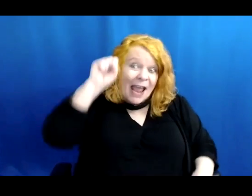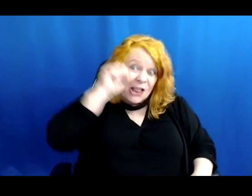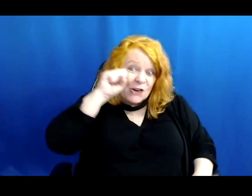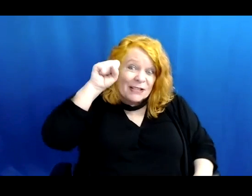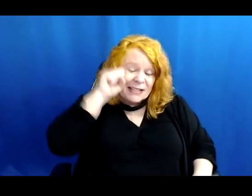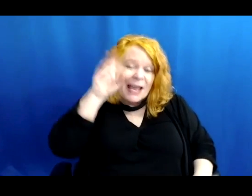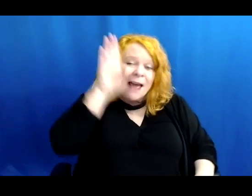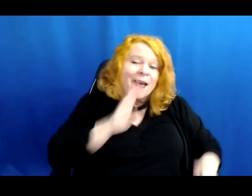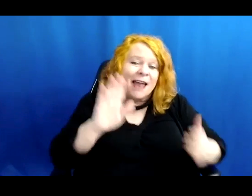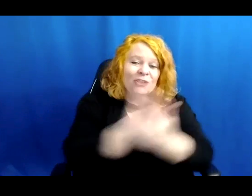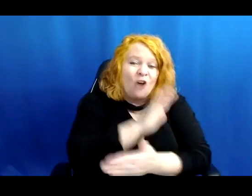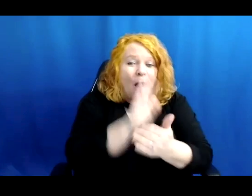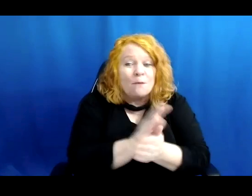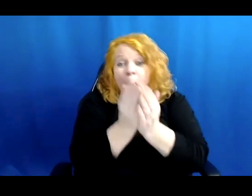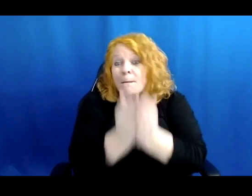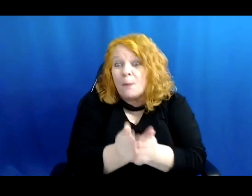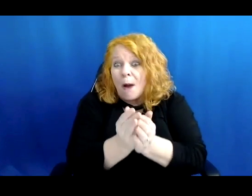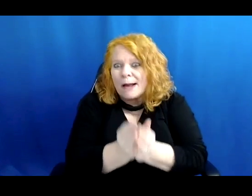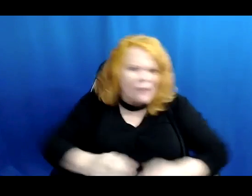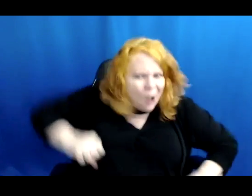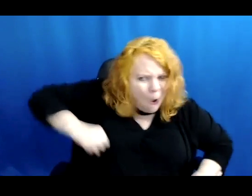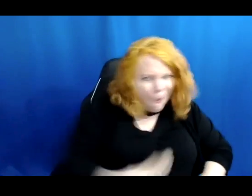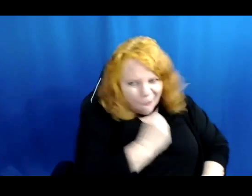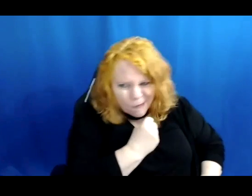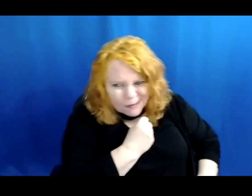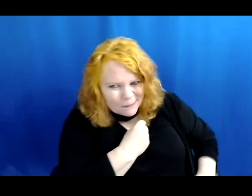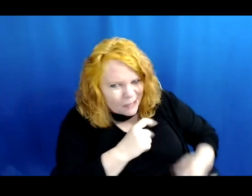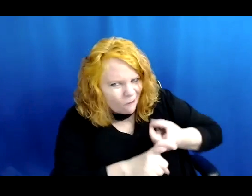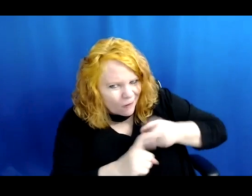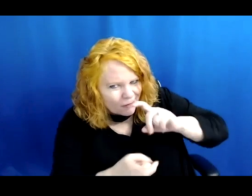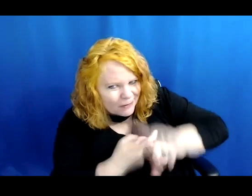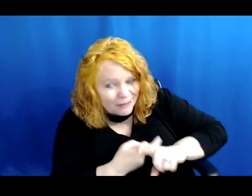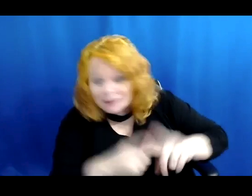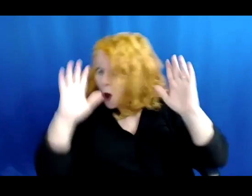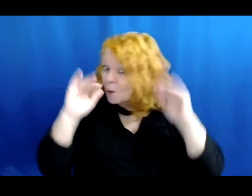Silly Sailor Sid in his cardboard boat. Ahoy me hearties we hope you float.